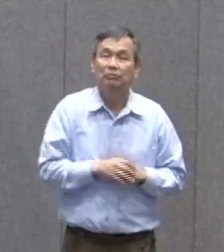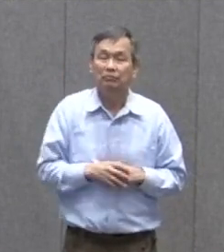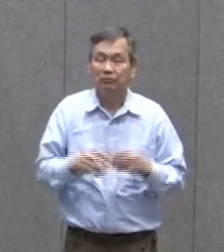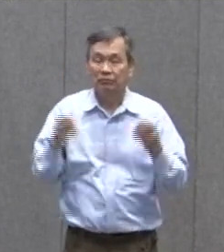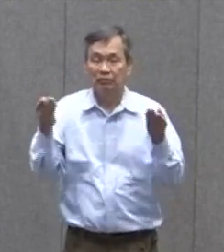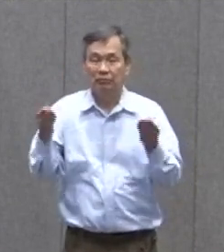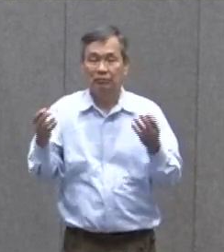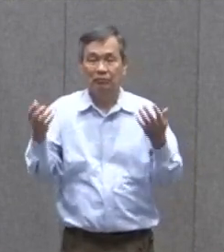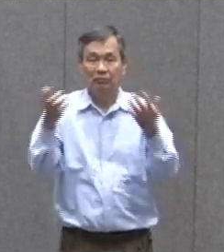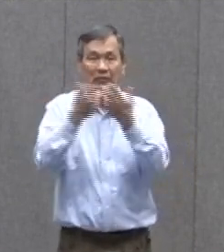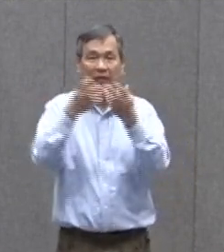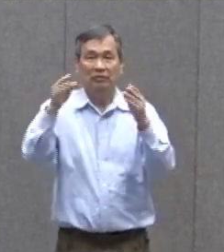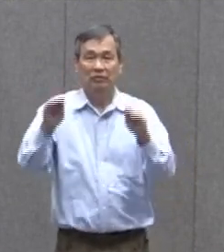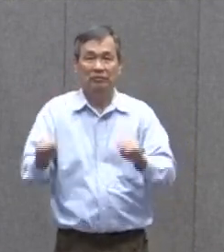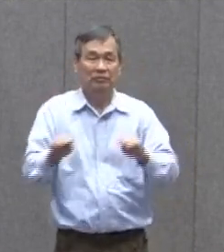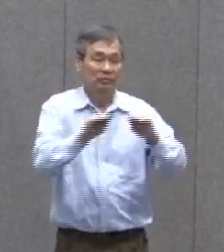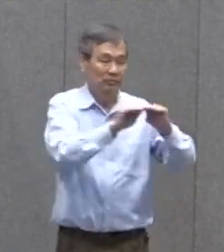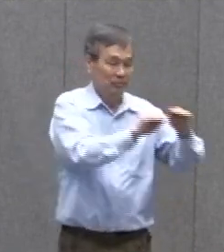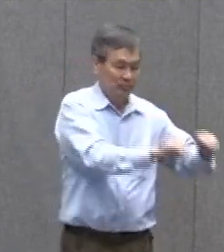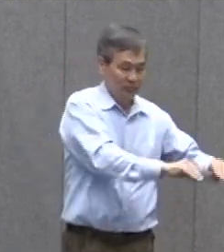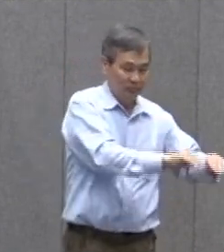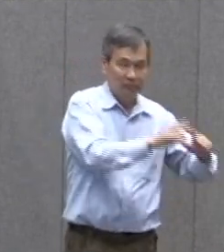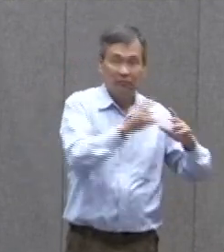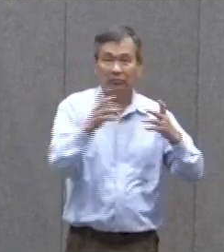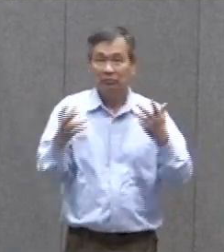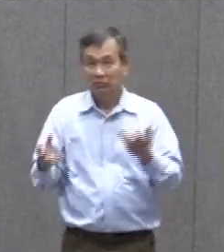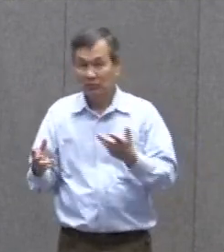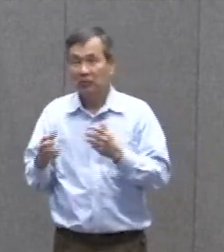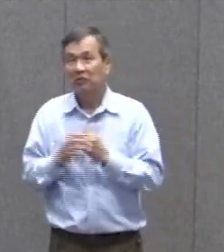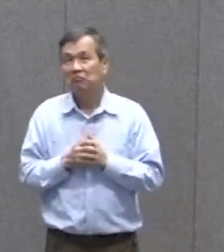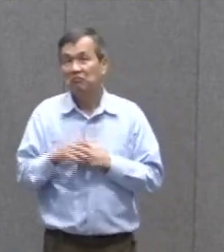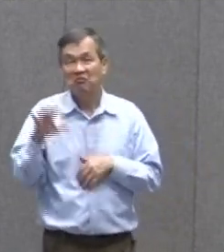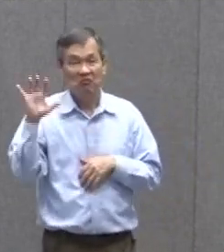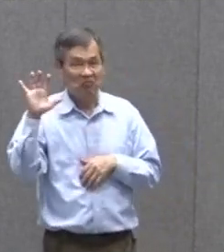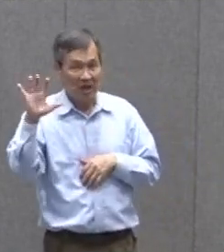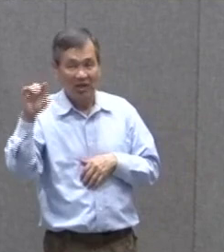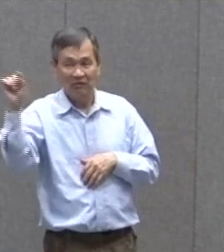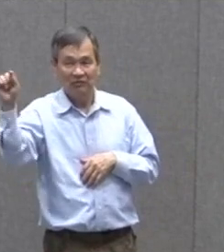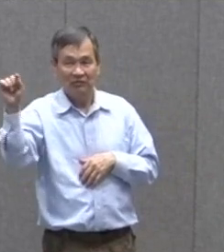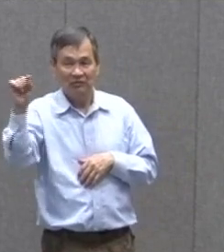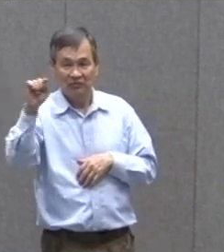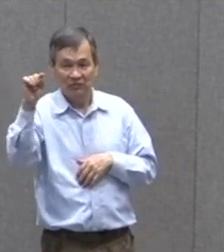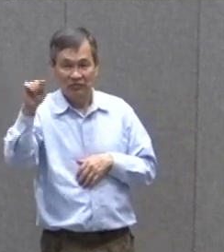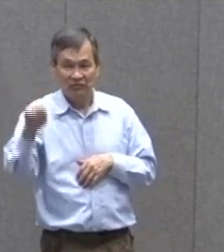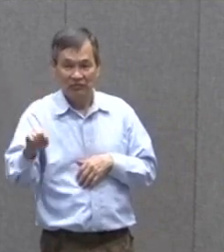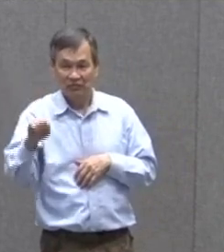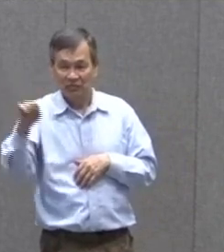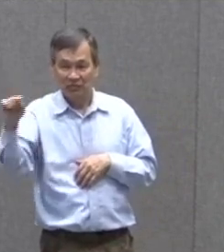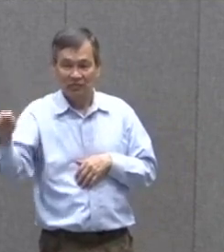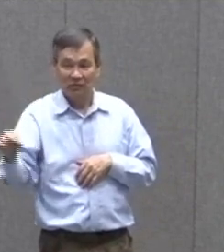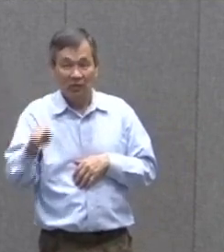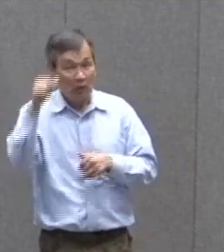I have my second match. Now for the number five. Five is where it gets exciting with tally marks.